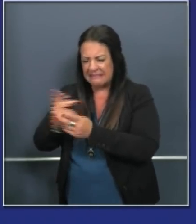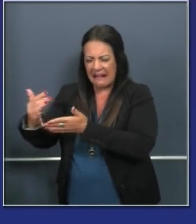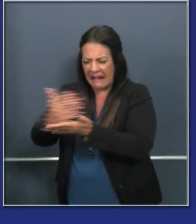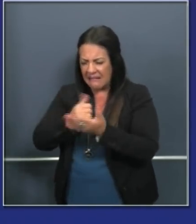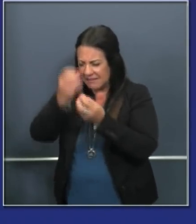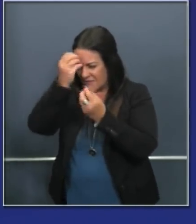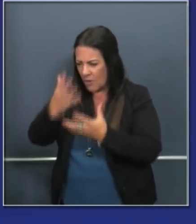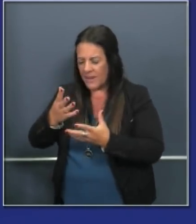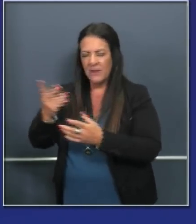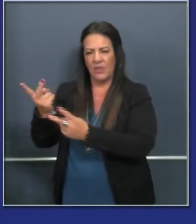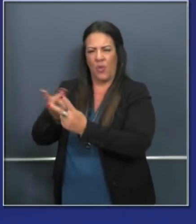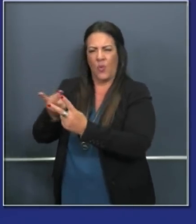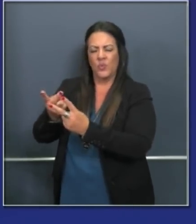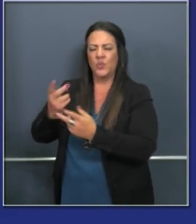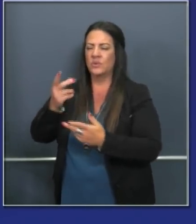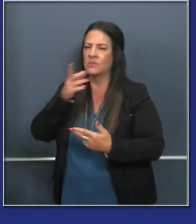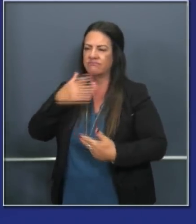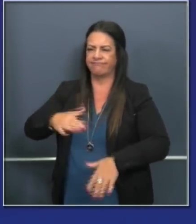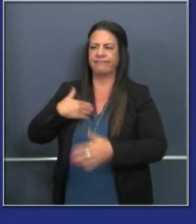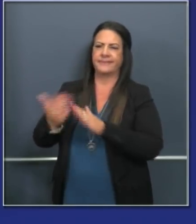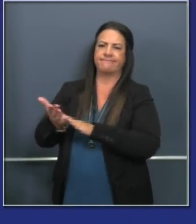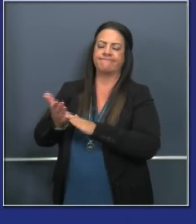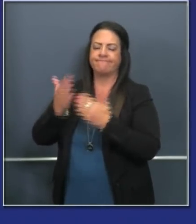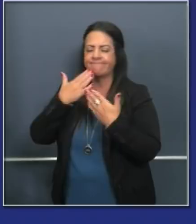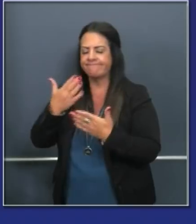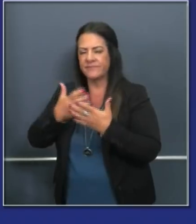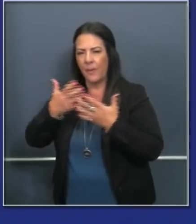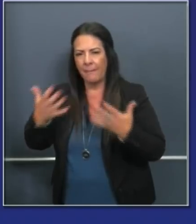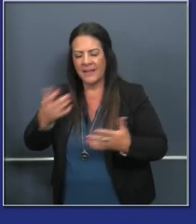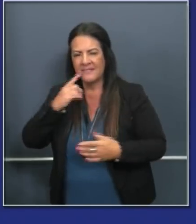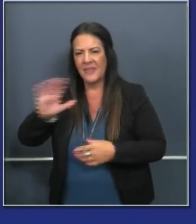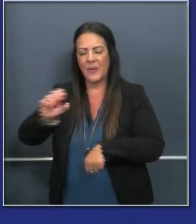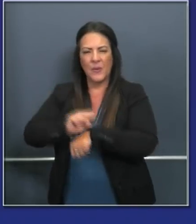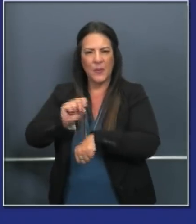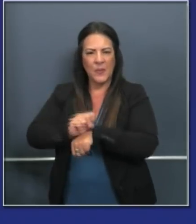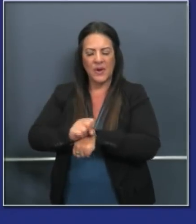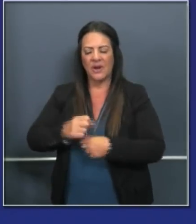THESE ARE THE FOLKS BEHIND THE SCENES CRUNCHING ALL THE DAY TO DAY IN AND DAY OUT. THEY'RE